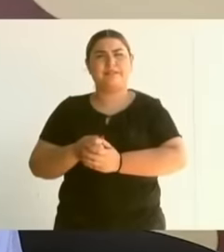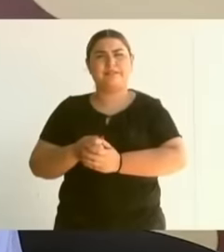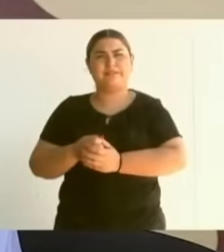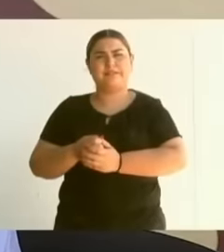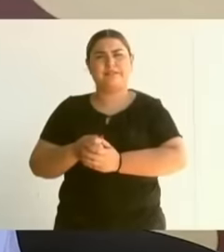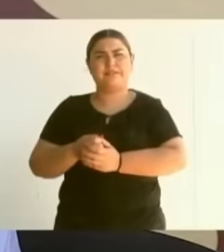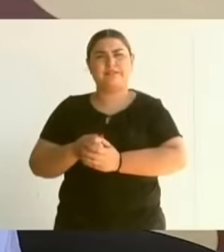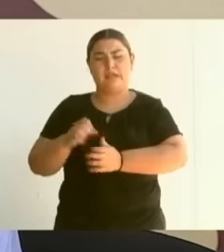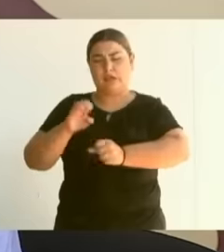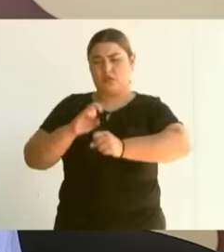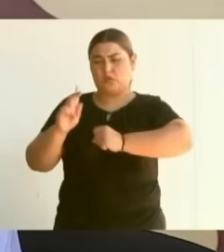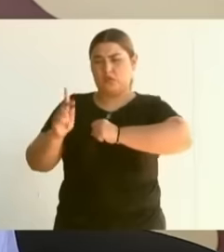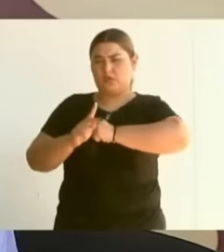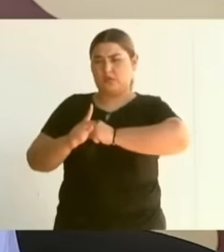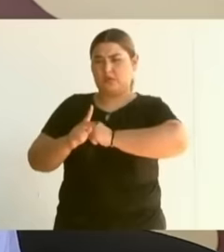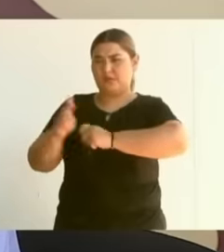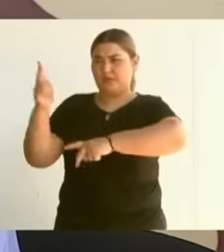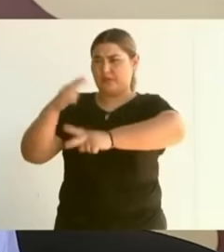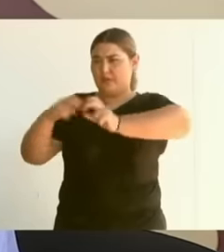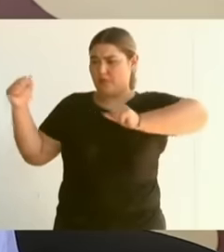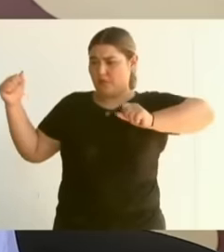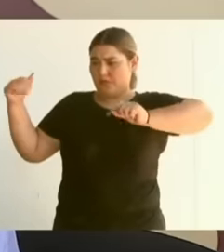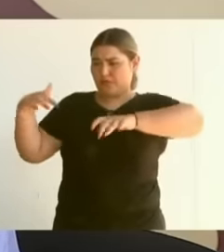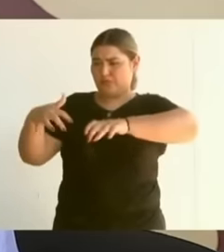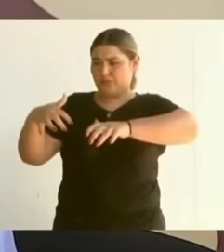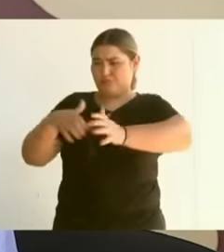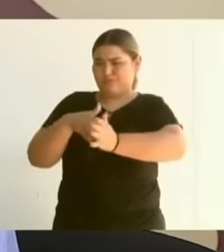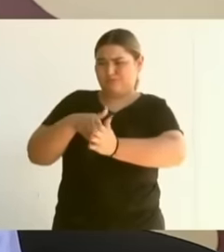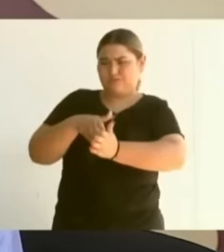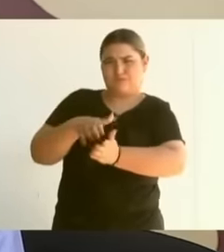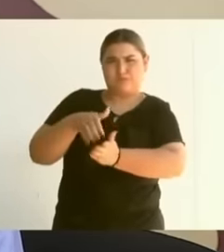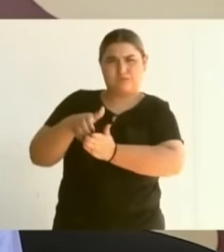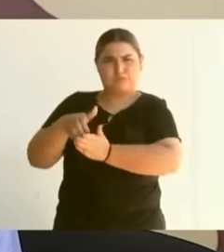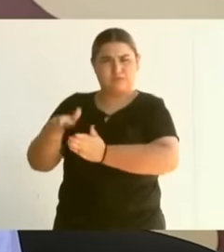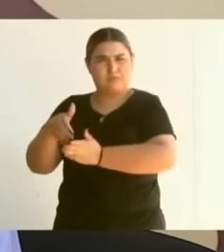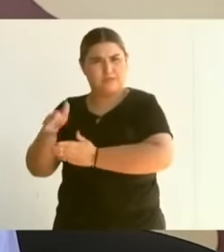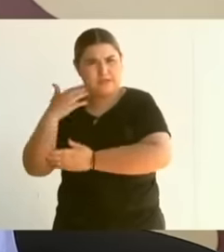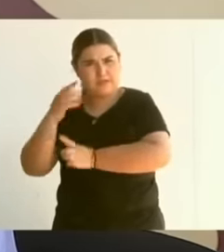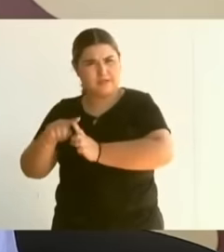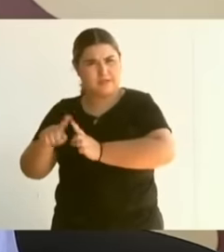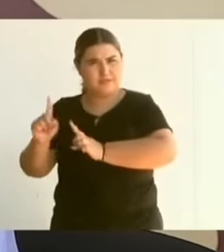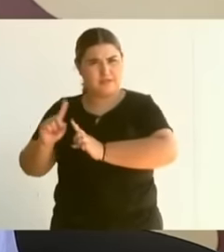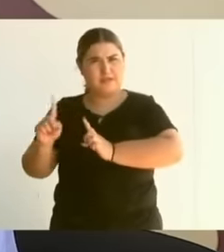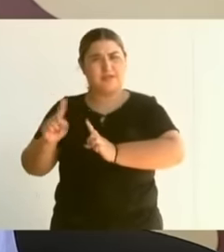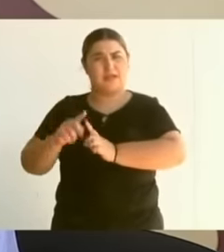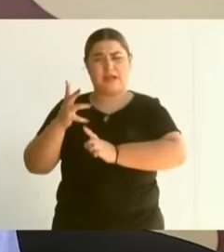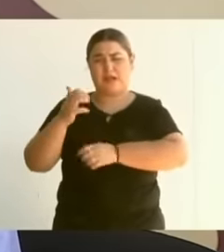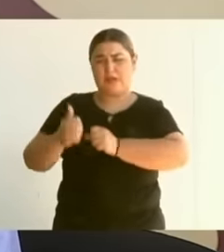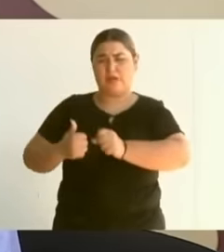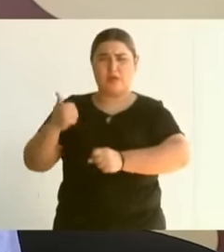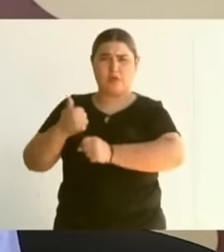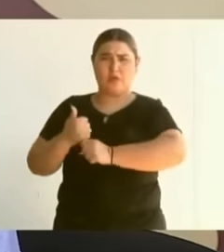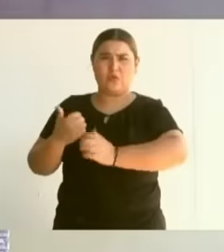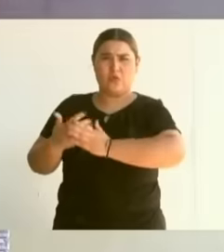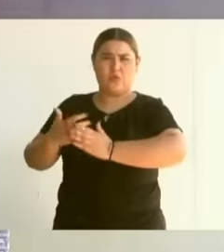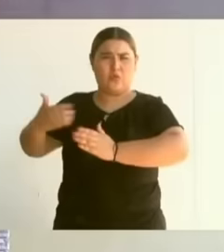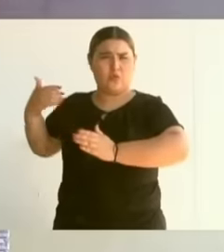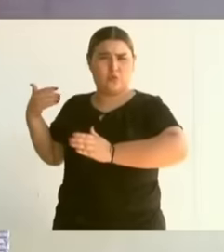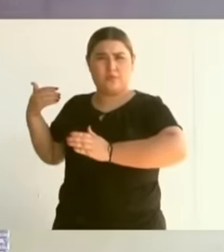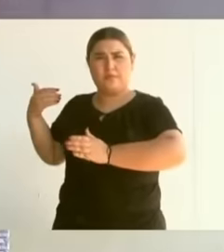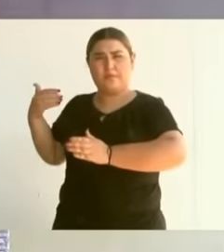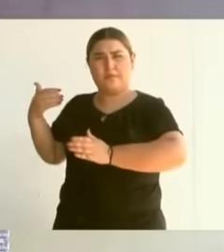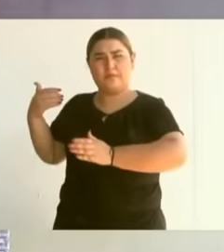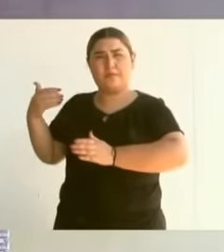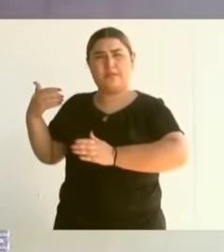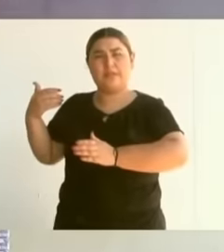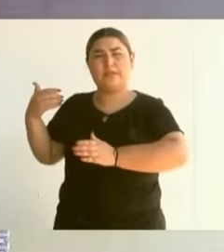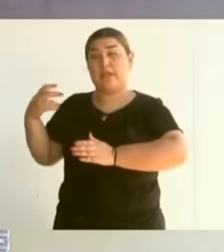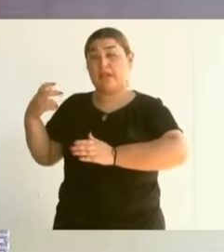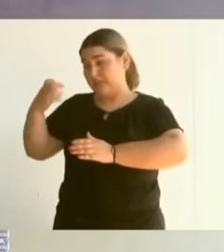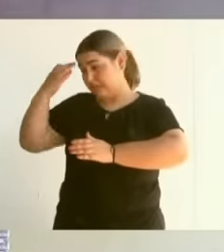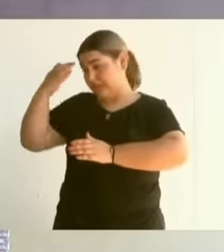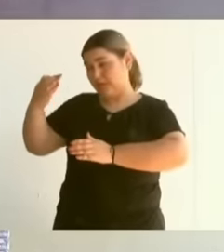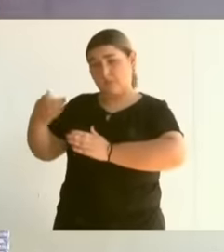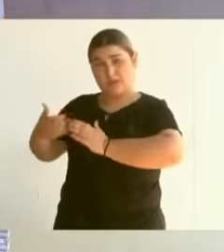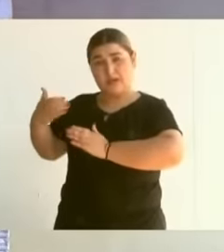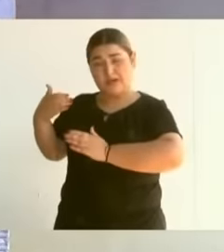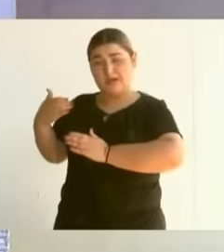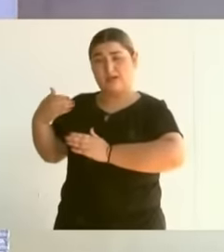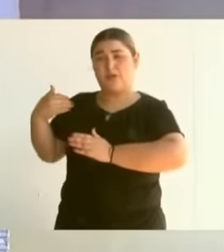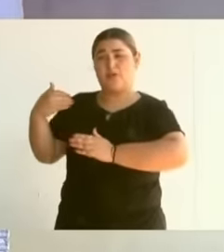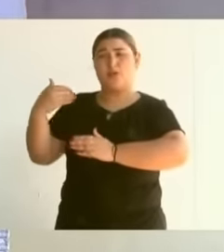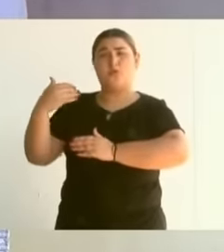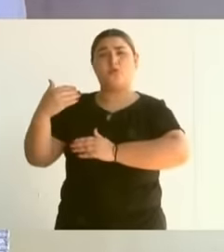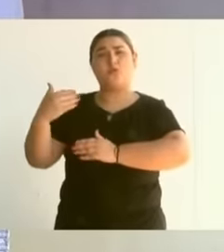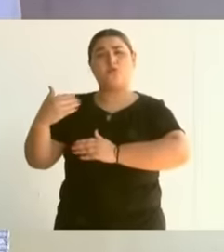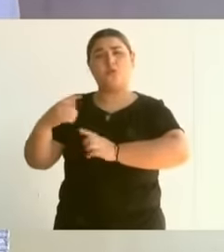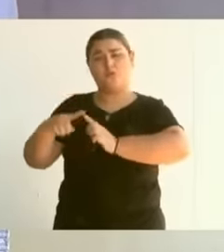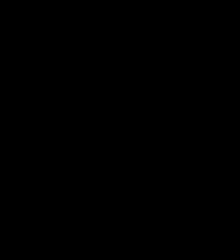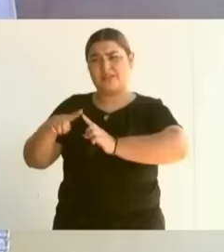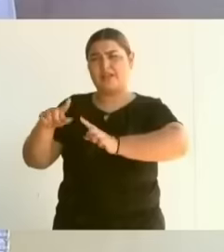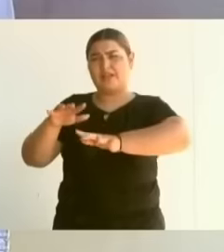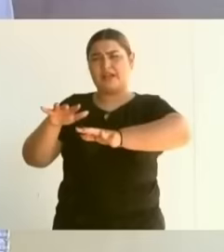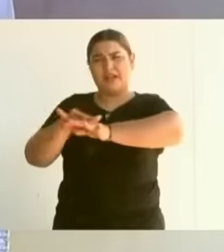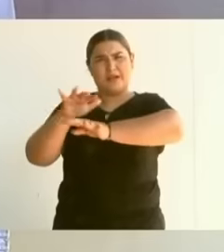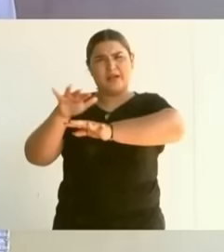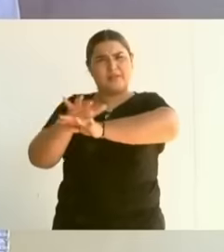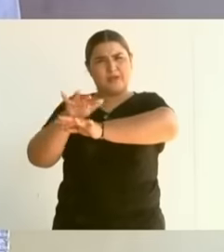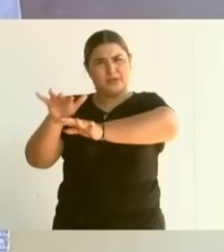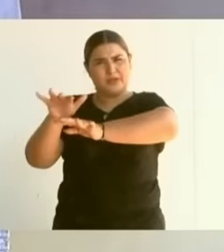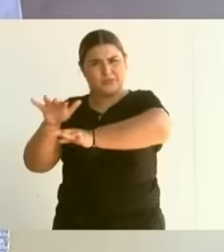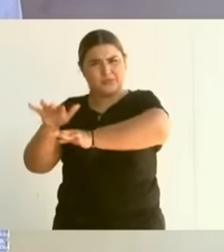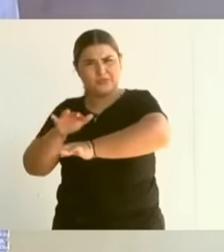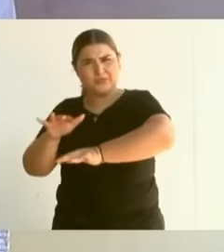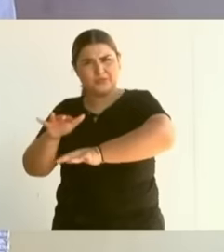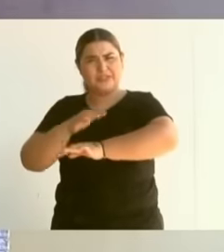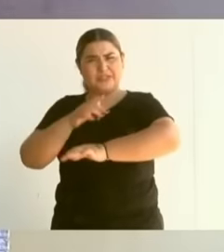Europe from Spain in particular to Mexico 500 years ago because from the Spanish metropolis the